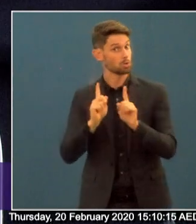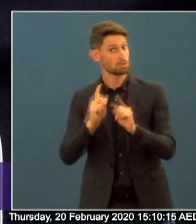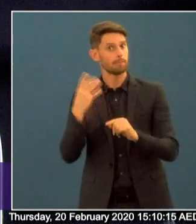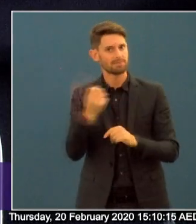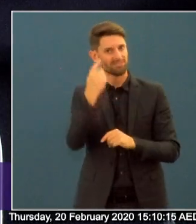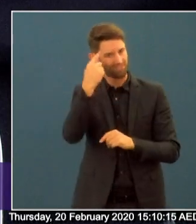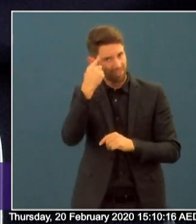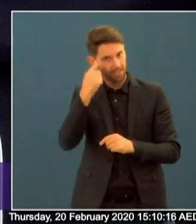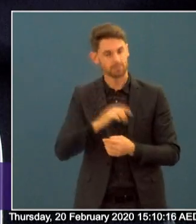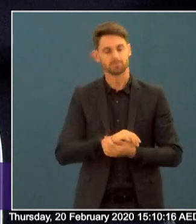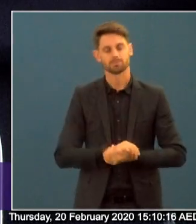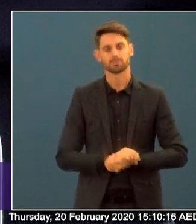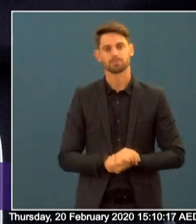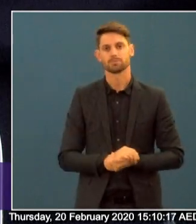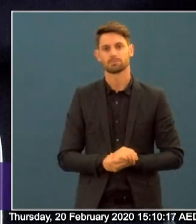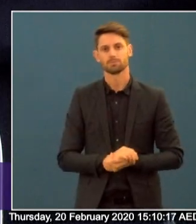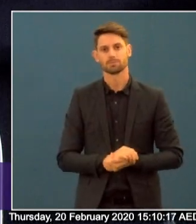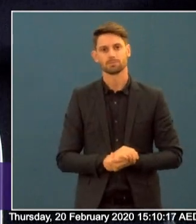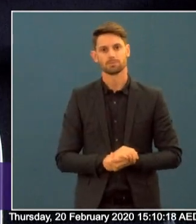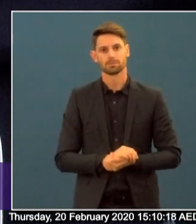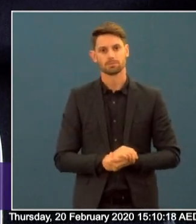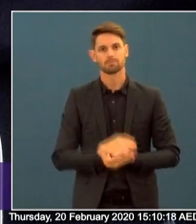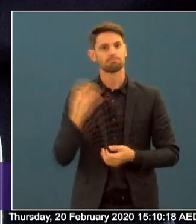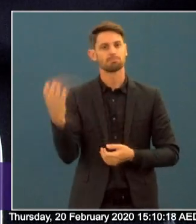episodes of care-based analysis and outcome measures